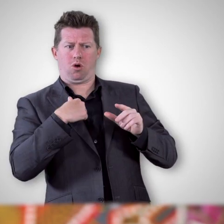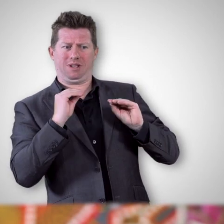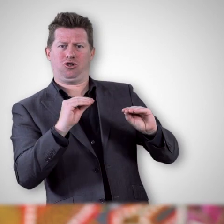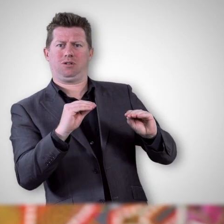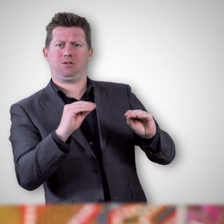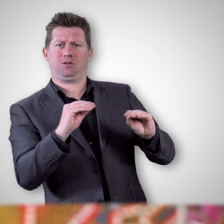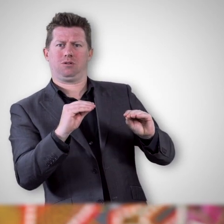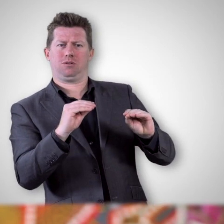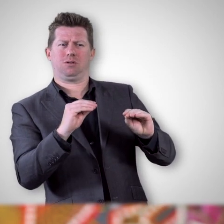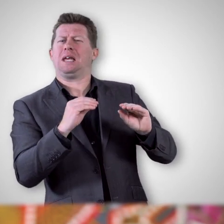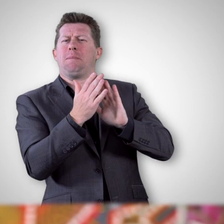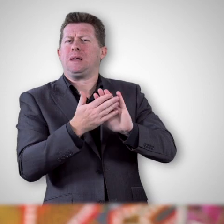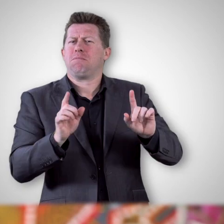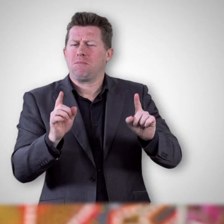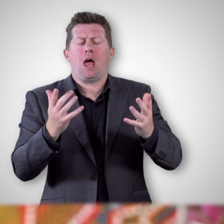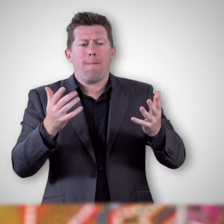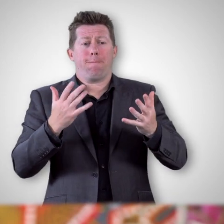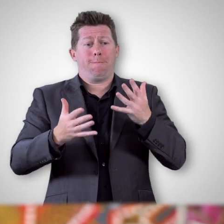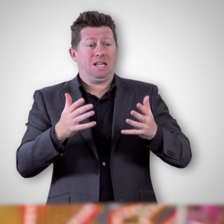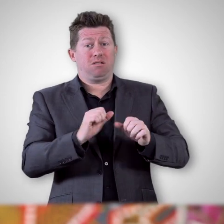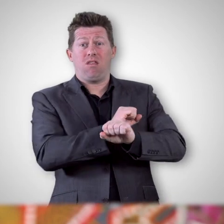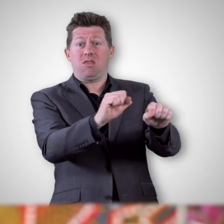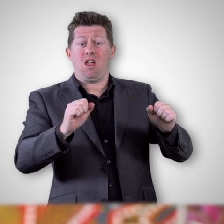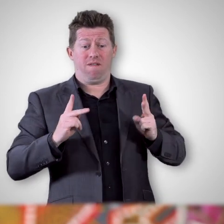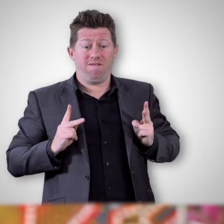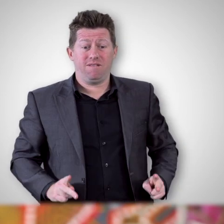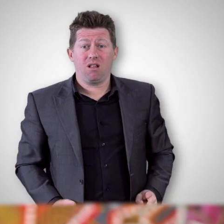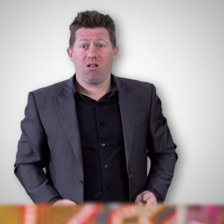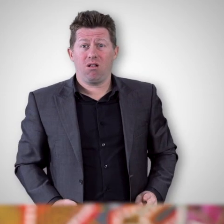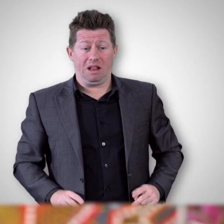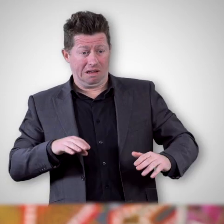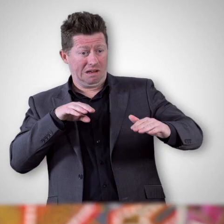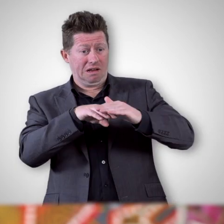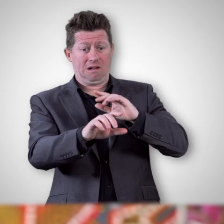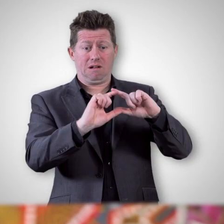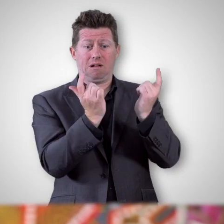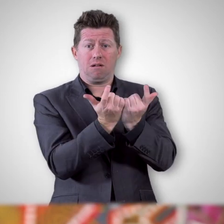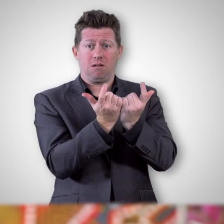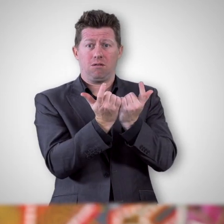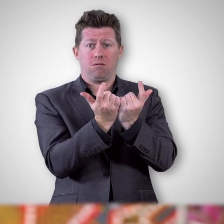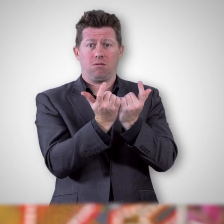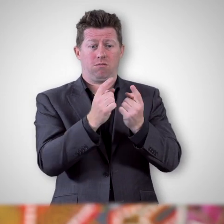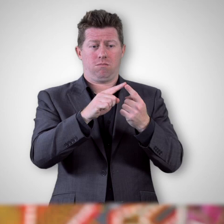So what I mean by that is physical effort getting into the classroom even, emotional effort,